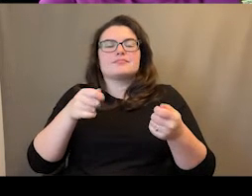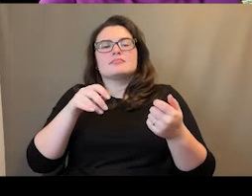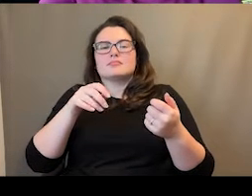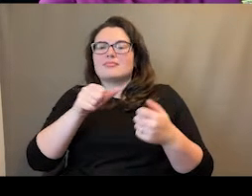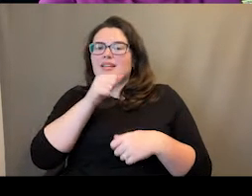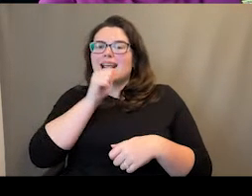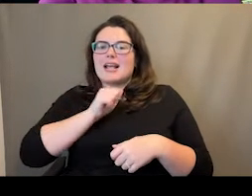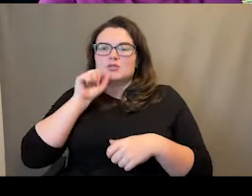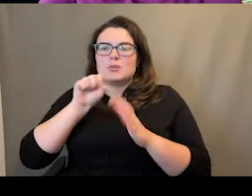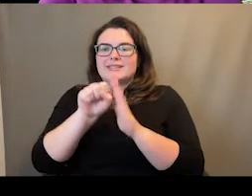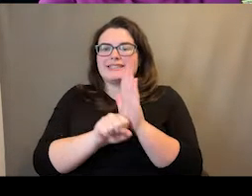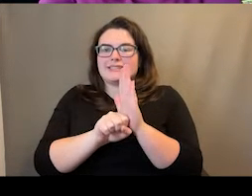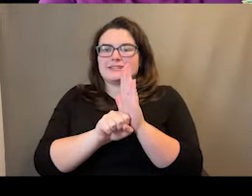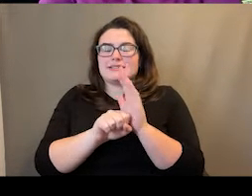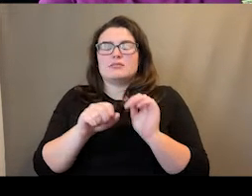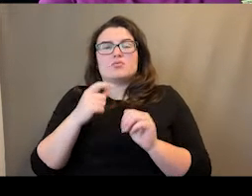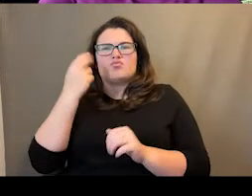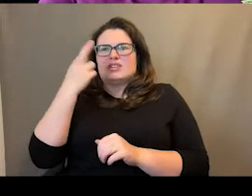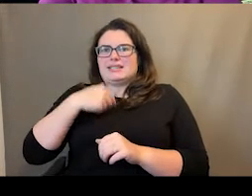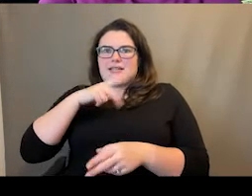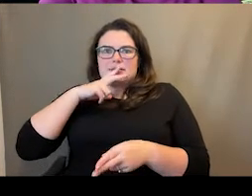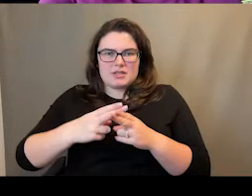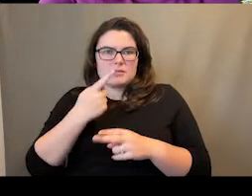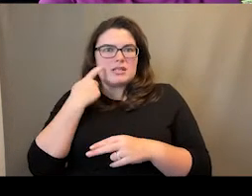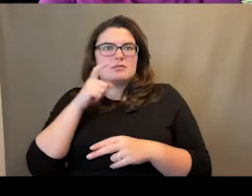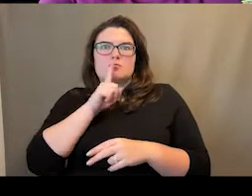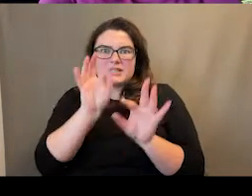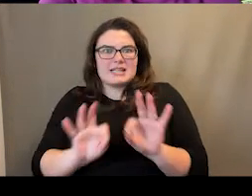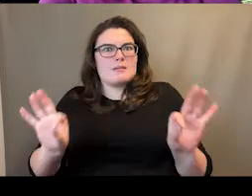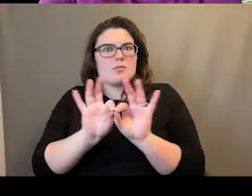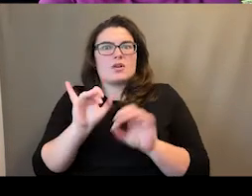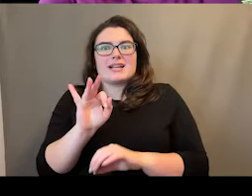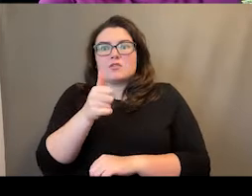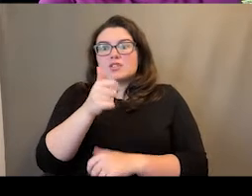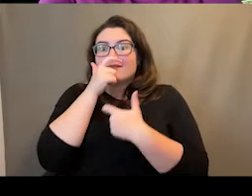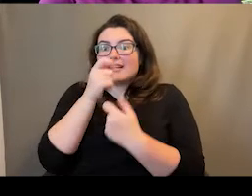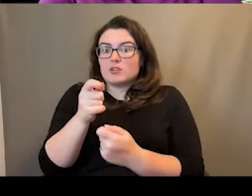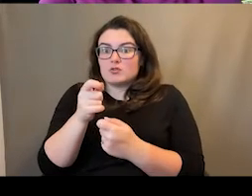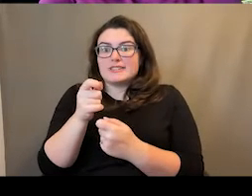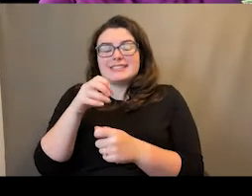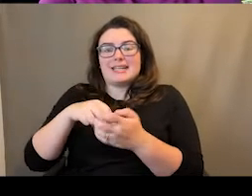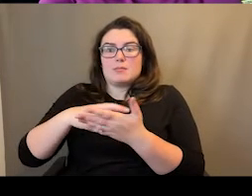The reason that I bring this up is because it's really important if you're interested in a program or you're interested in